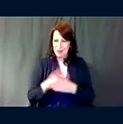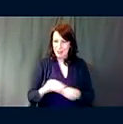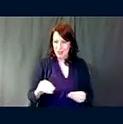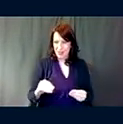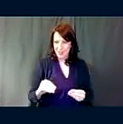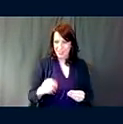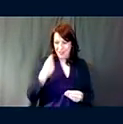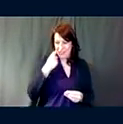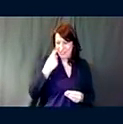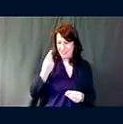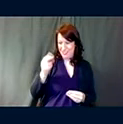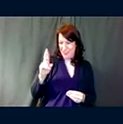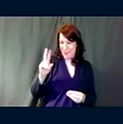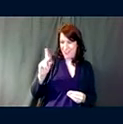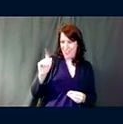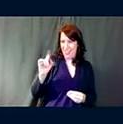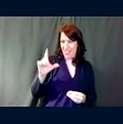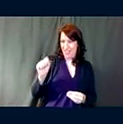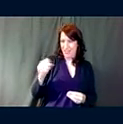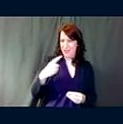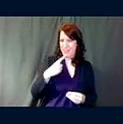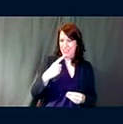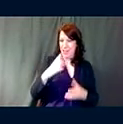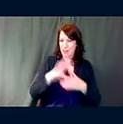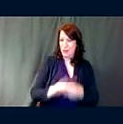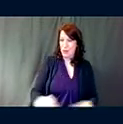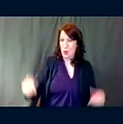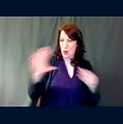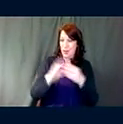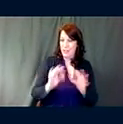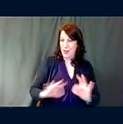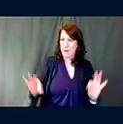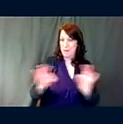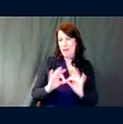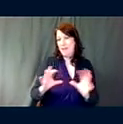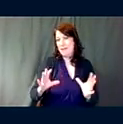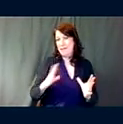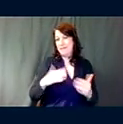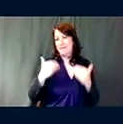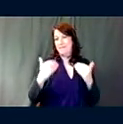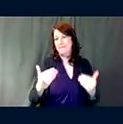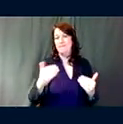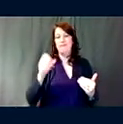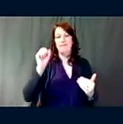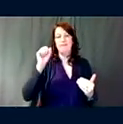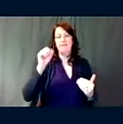ALSO TELL SOME STORIES, AS DR. KITTLES HAS SUGGESTED THAT WE SHOULD, TELL SOME STORIES THAT